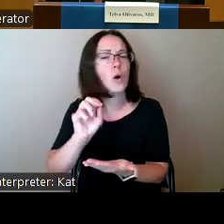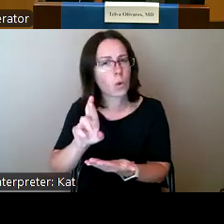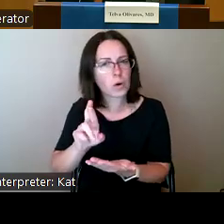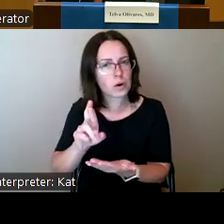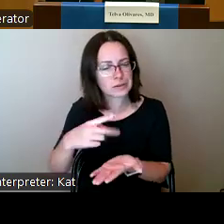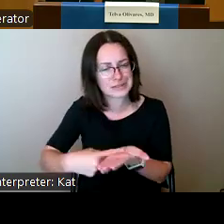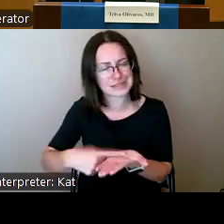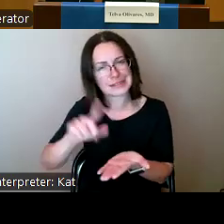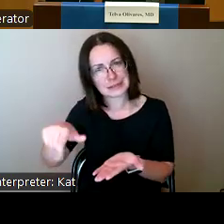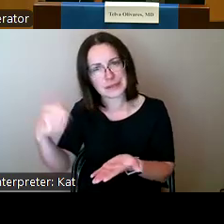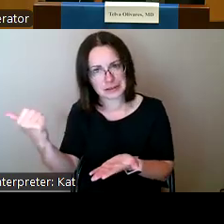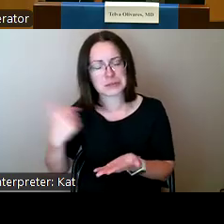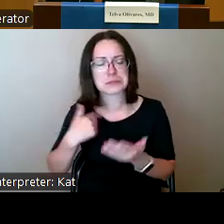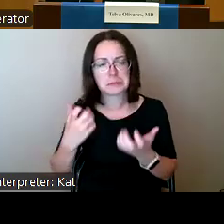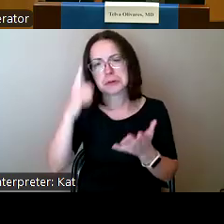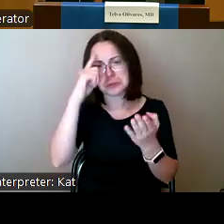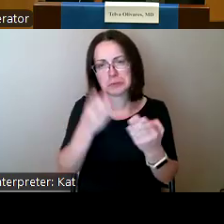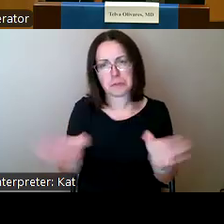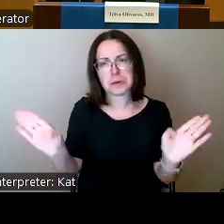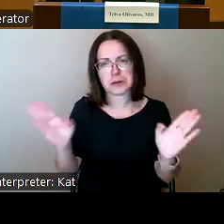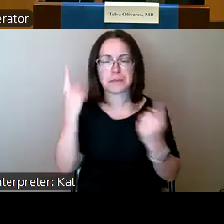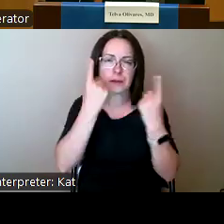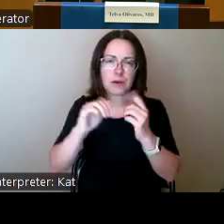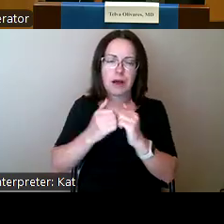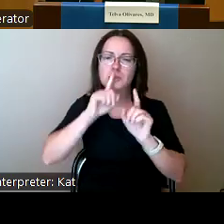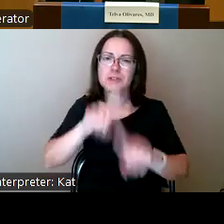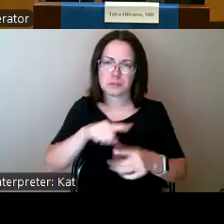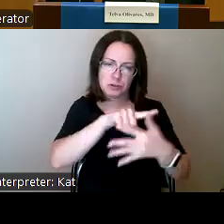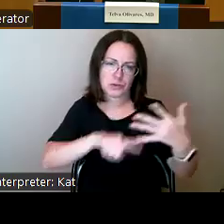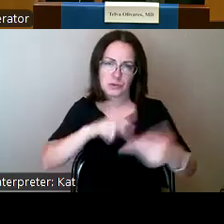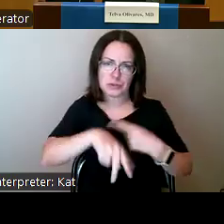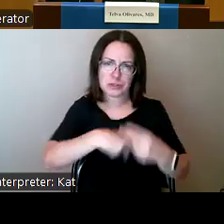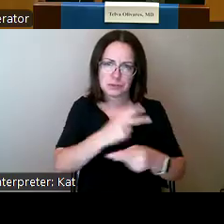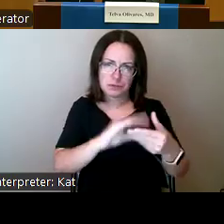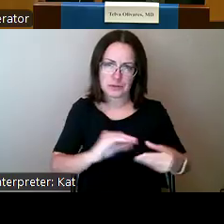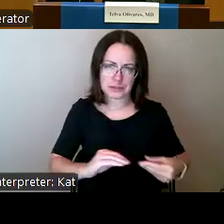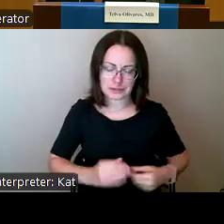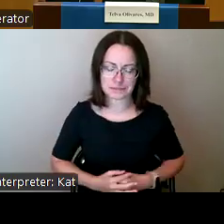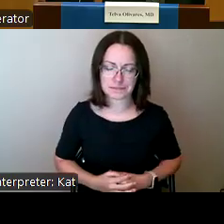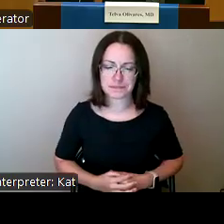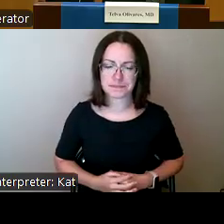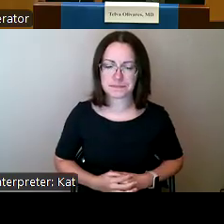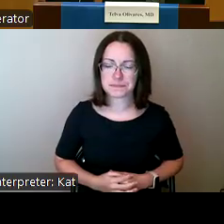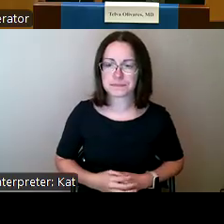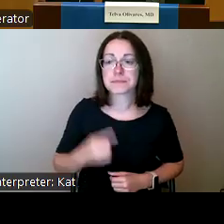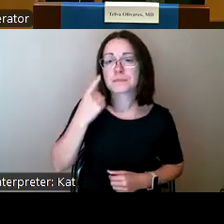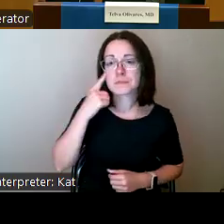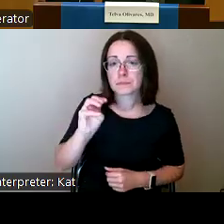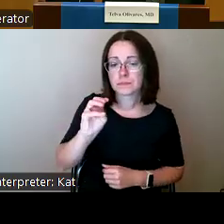want to open up consideration around that. So to contextualize medical aid and dying uh in terms of